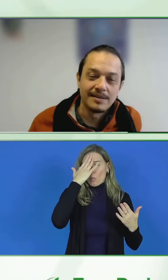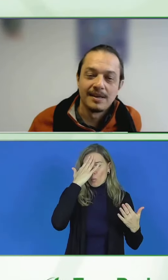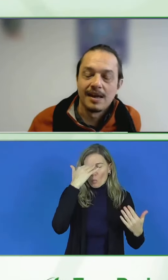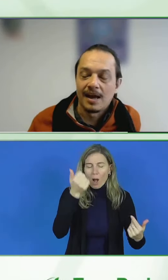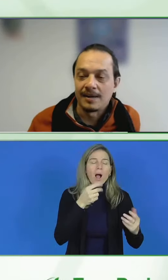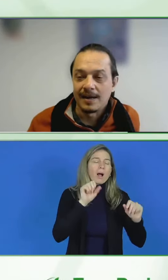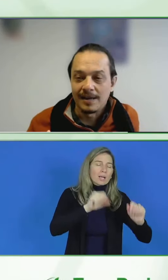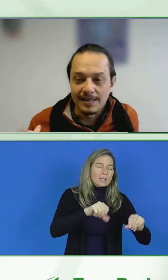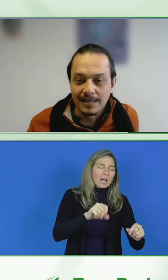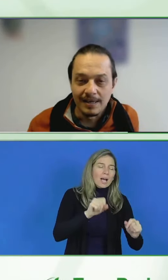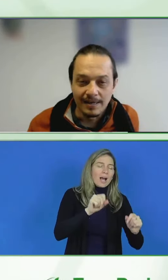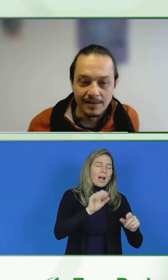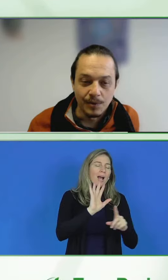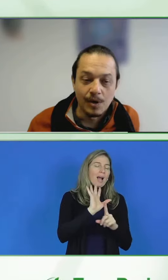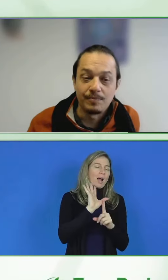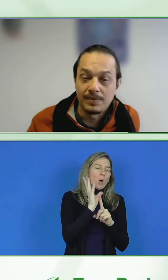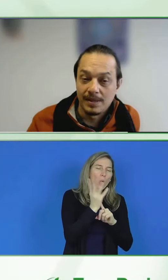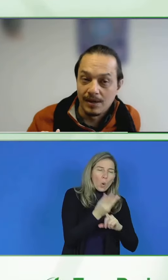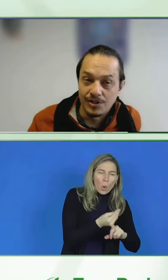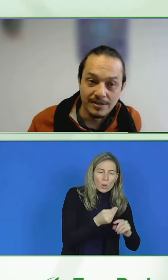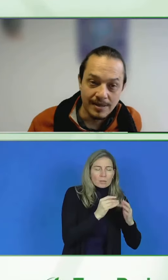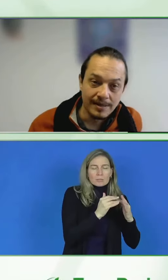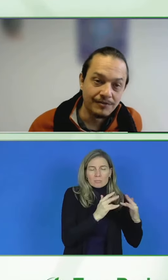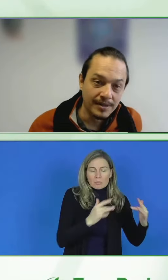And he in Europe, the logics are different.